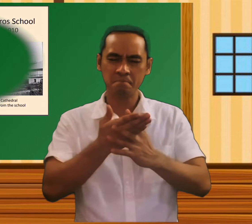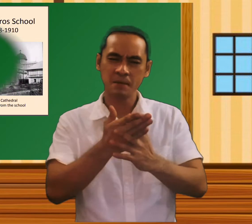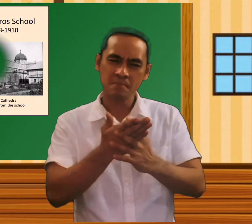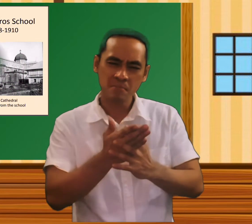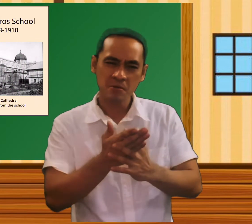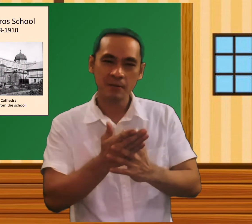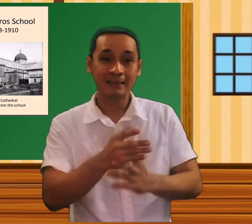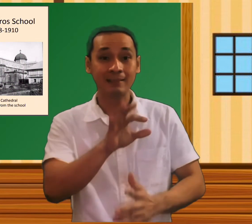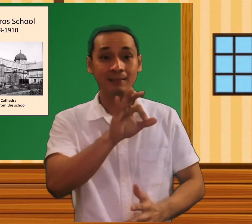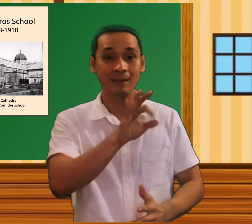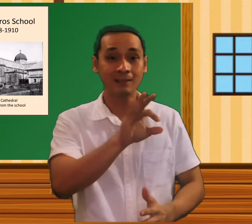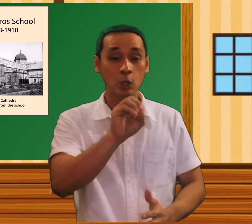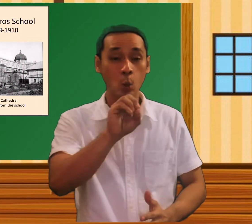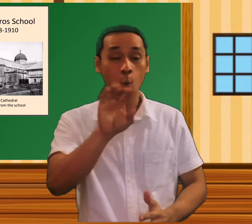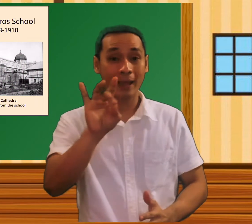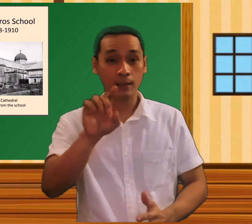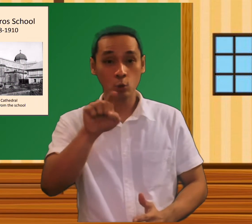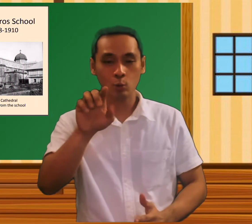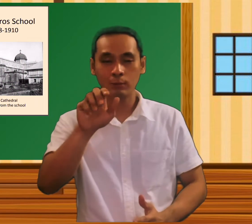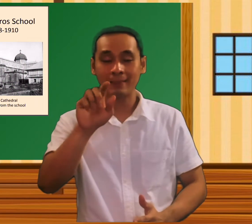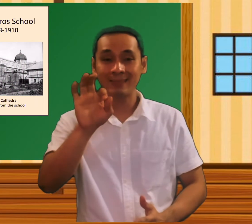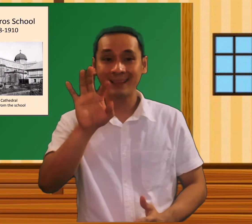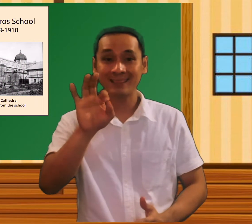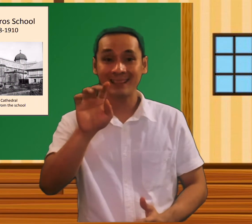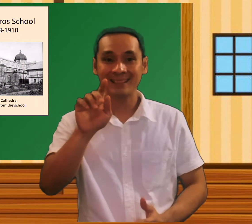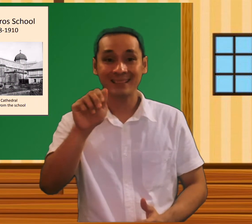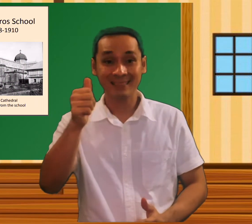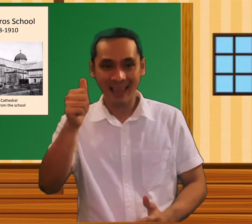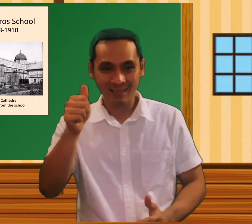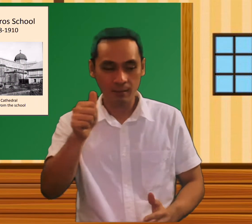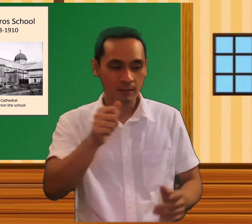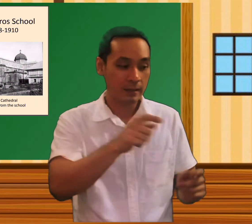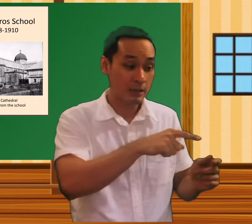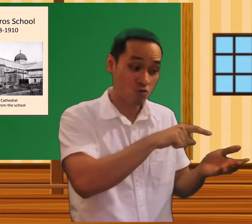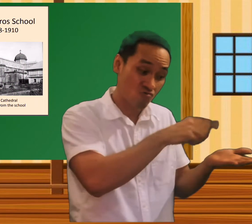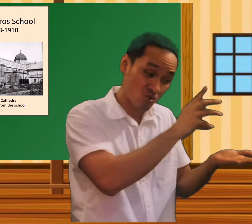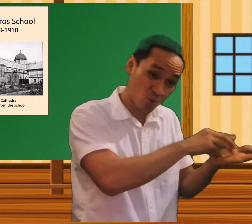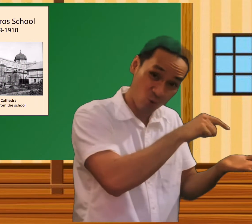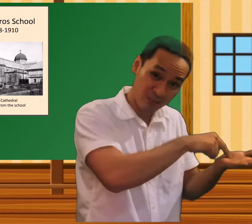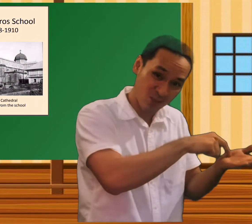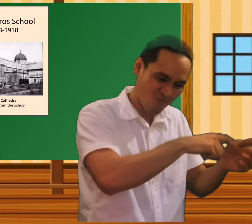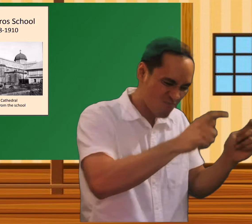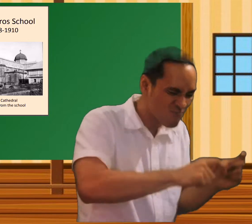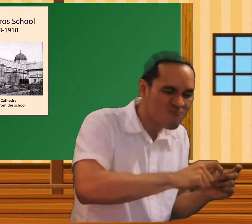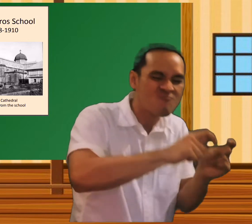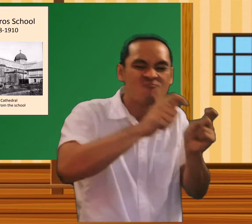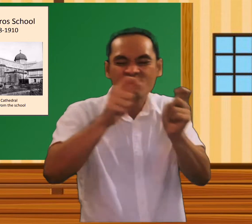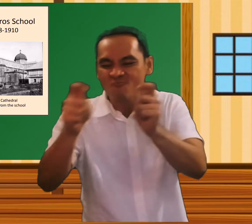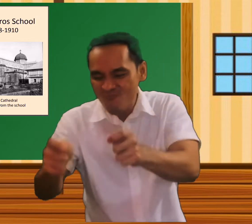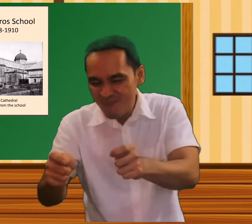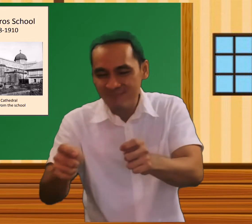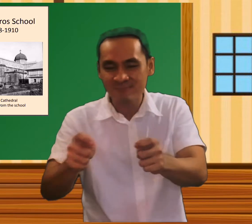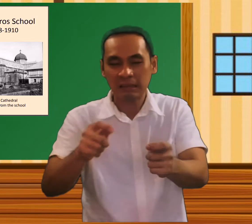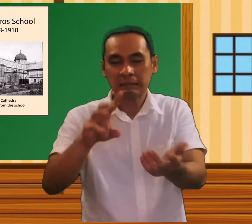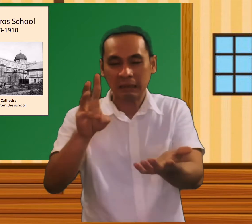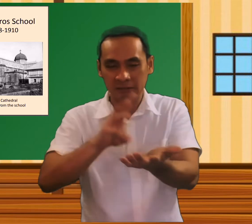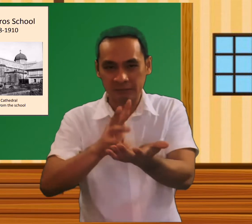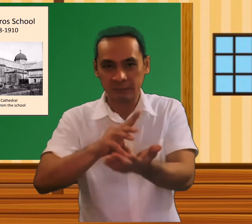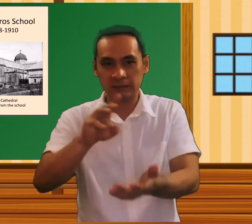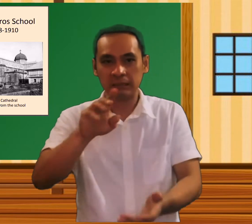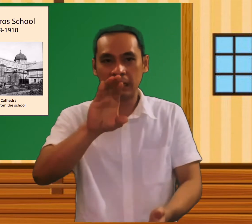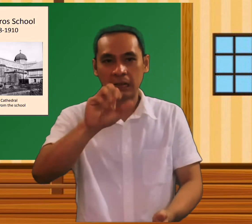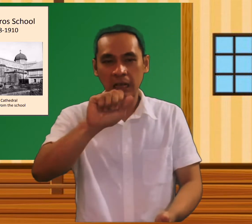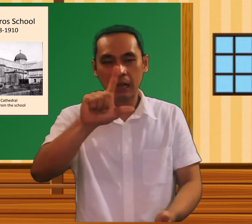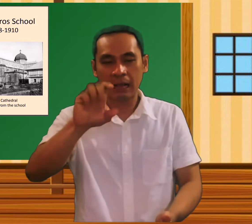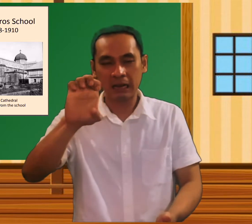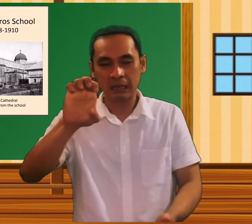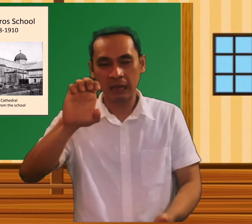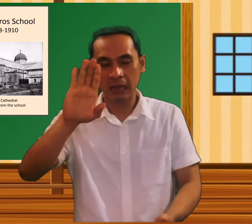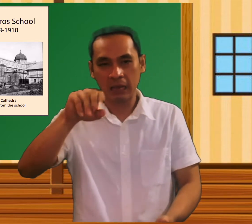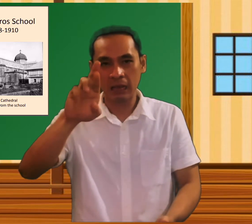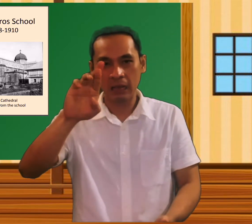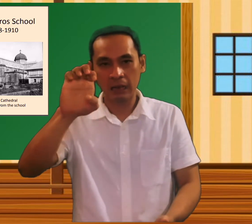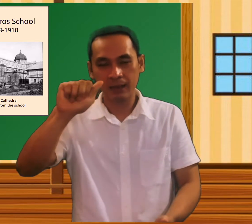between 1908 to 1910 the school was transferred on calgarian del palacio